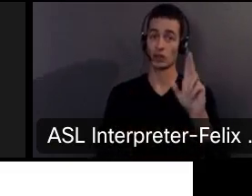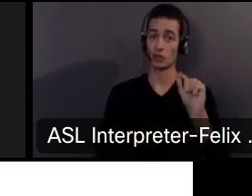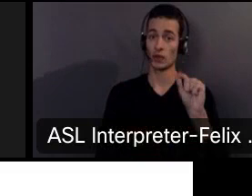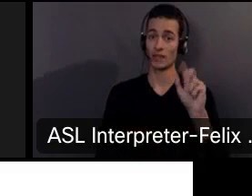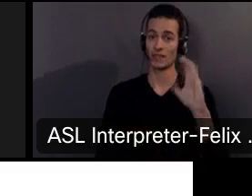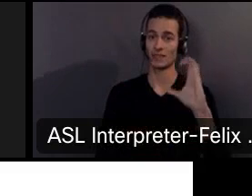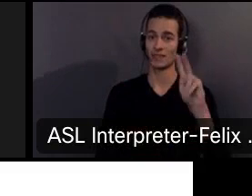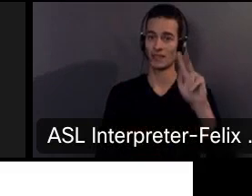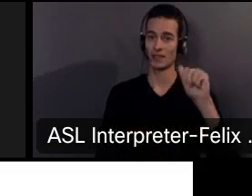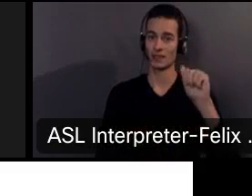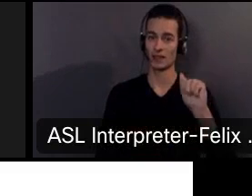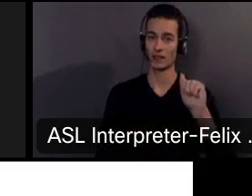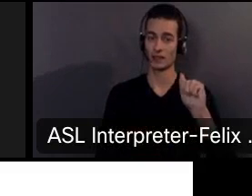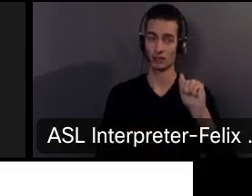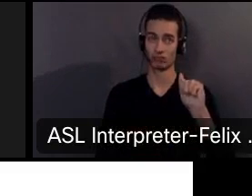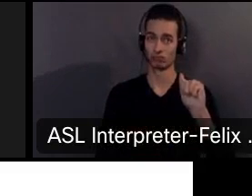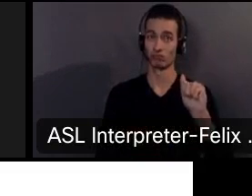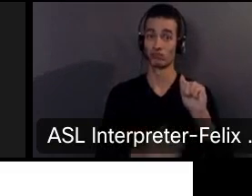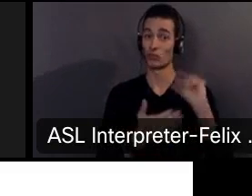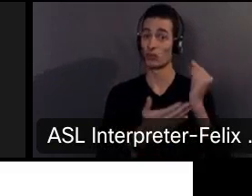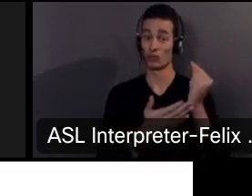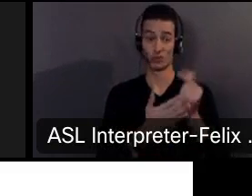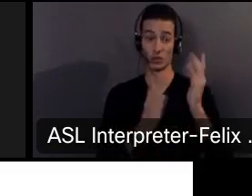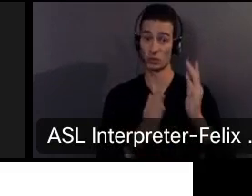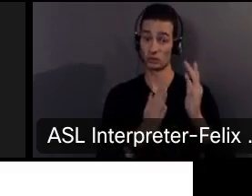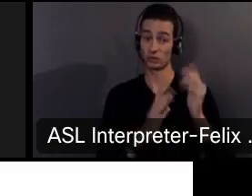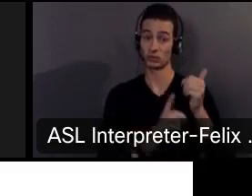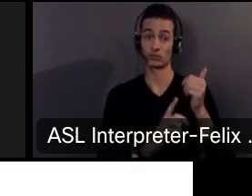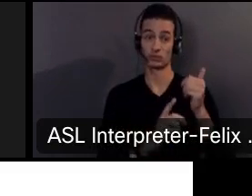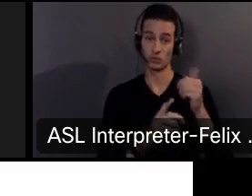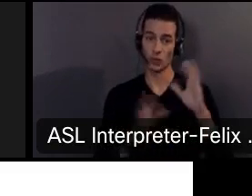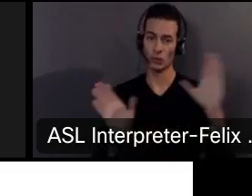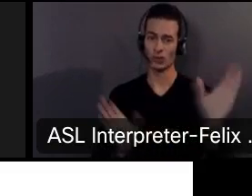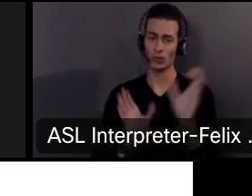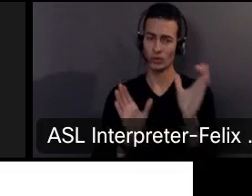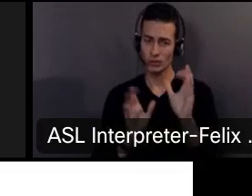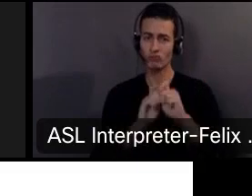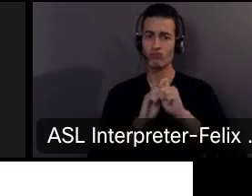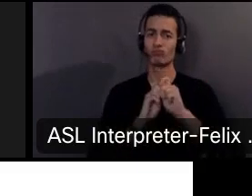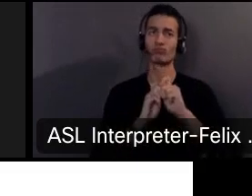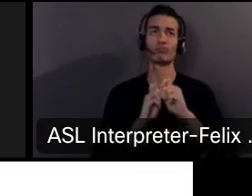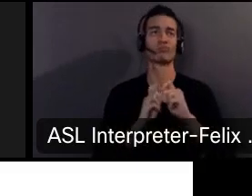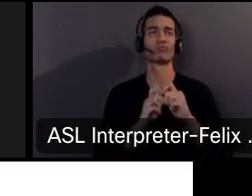Um, we encourage those that we continue to encourage those within the East harbor community, and throughout the city of New York to join in 2023.